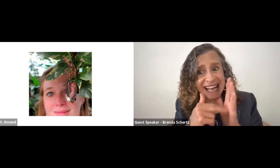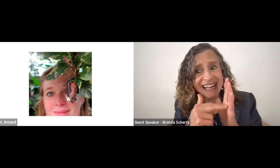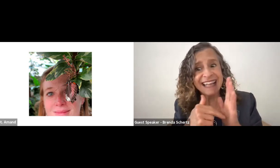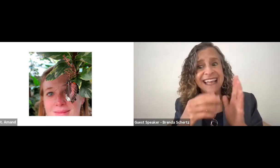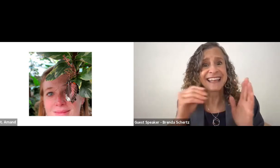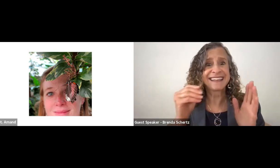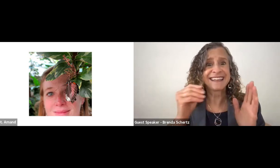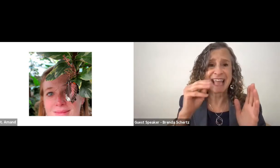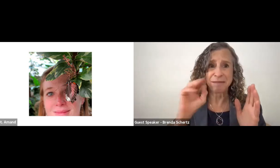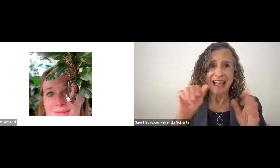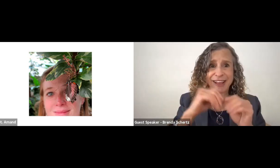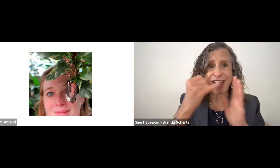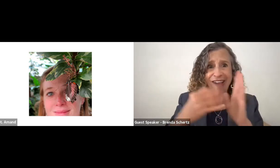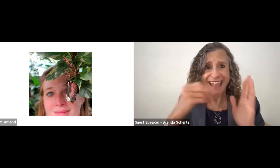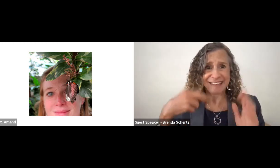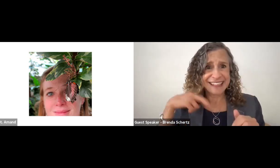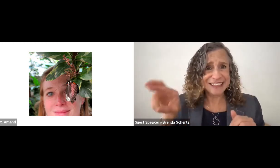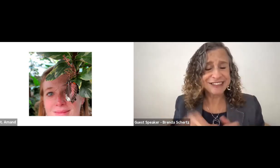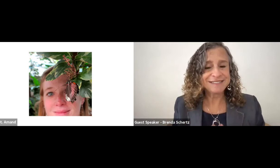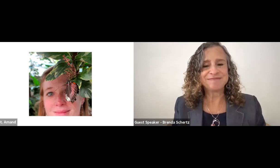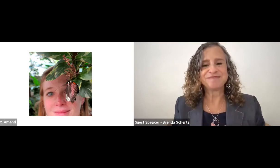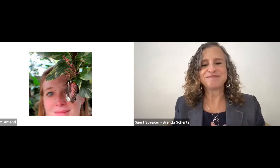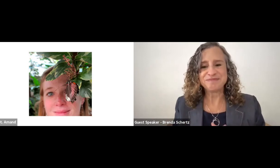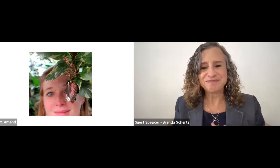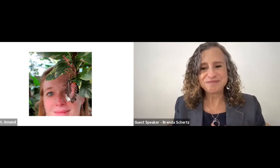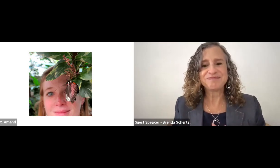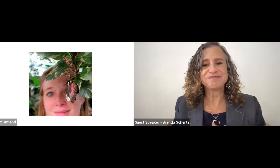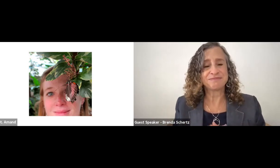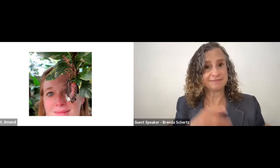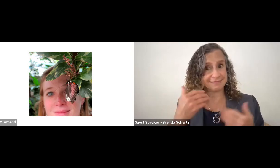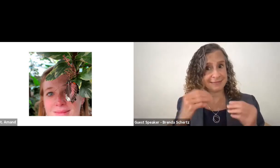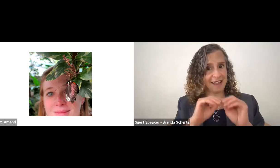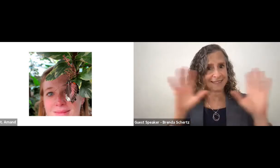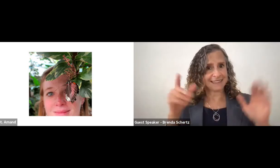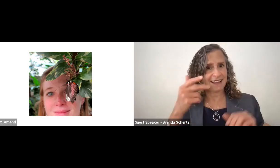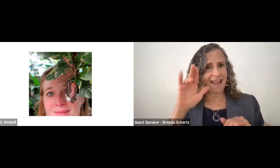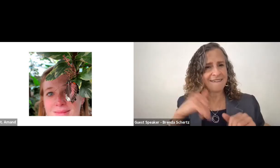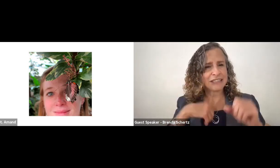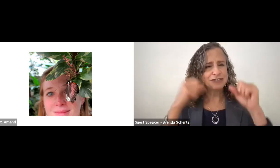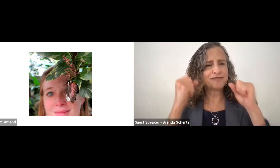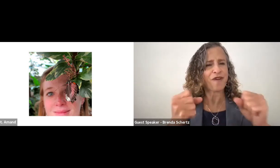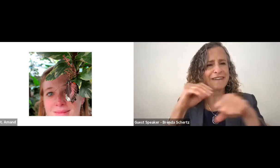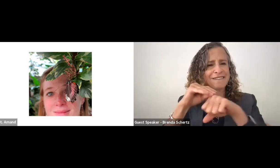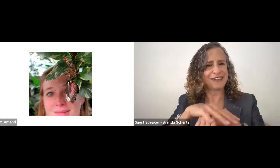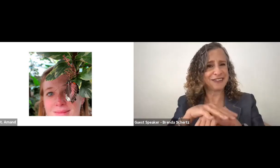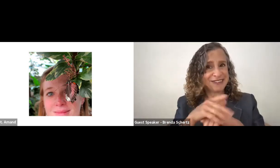She's an art teacher, and she has a master's in Fine Arts as well.